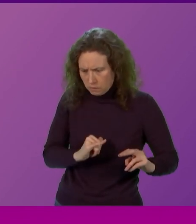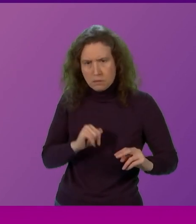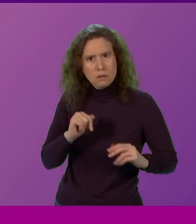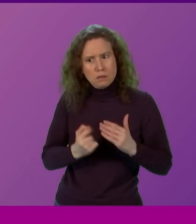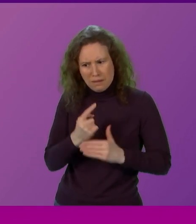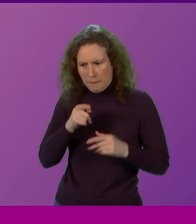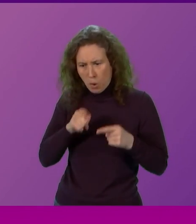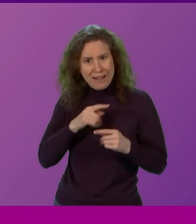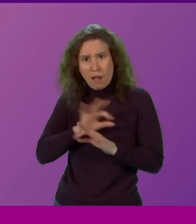had not been recorded.